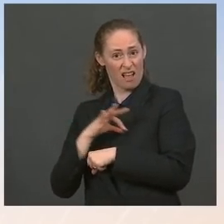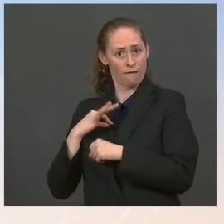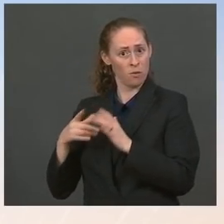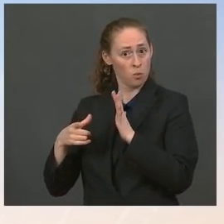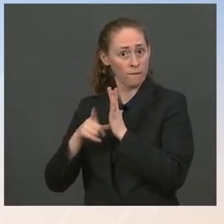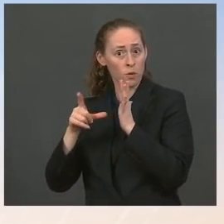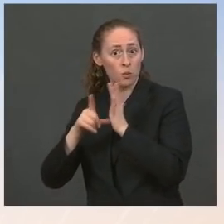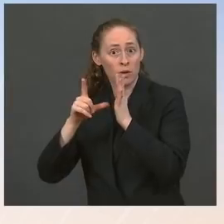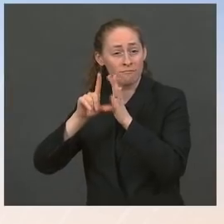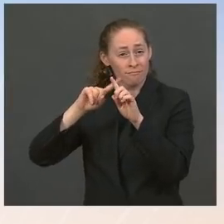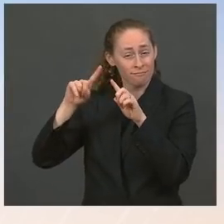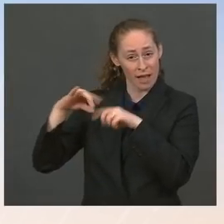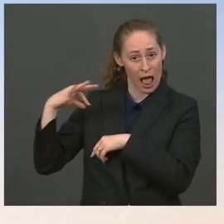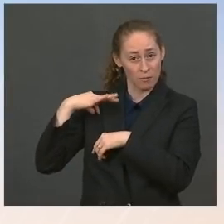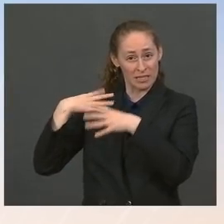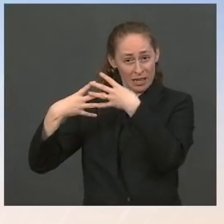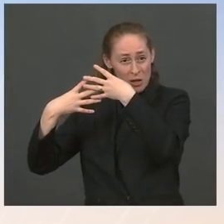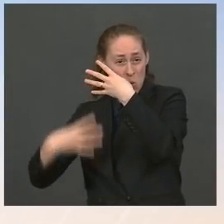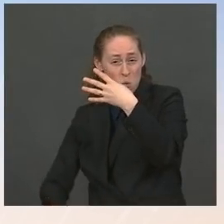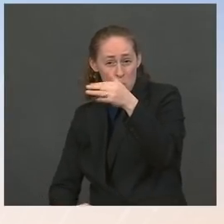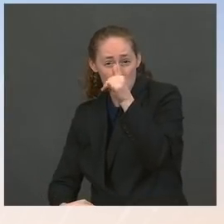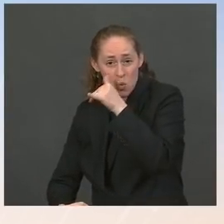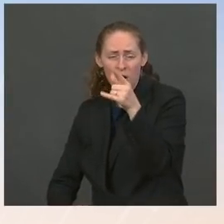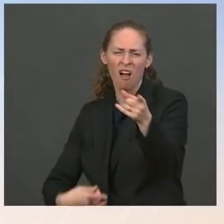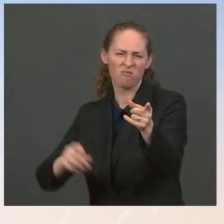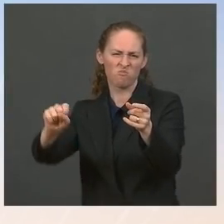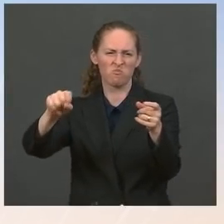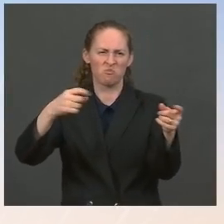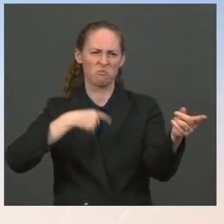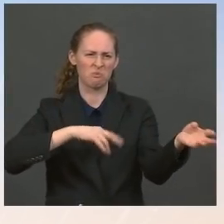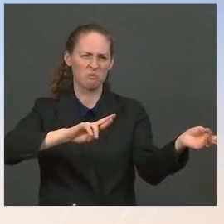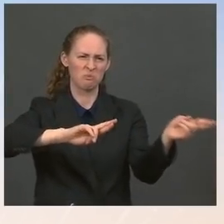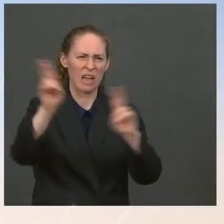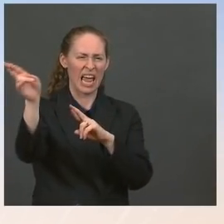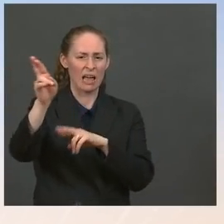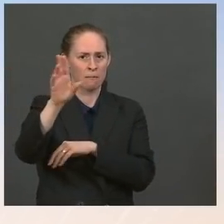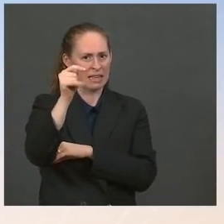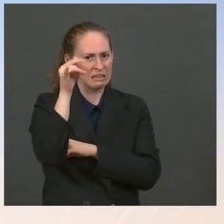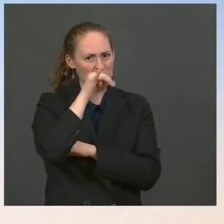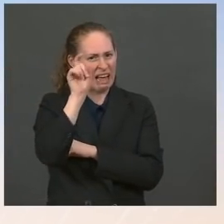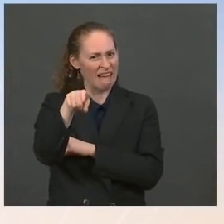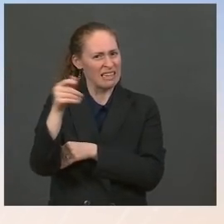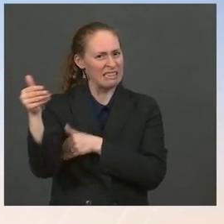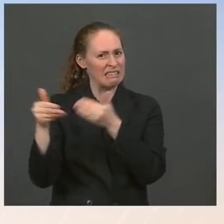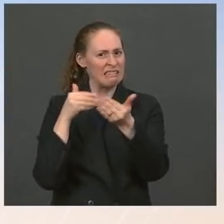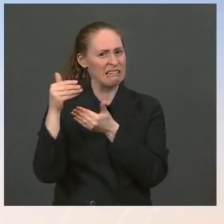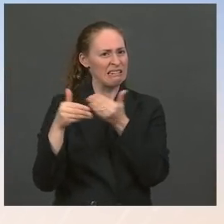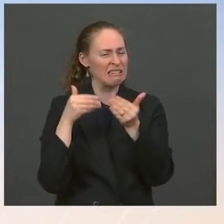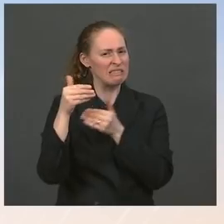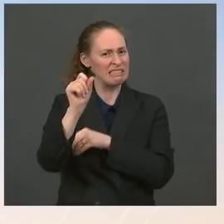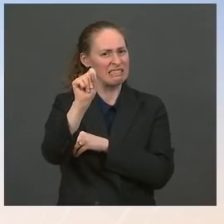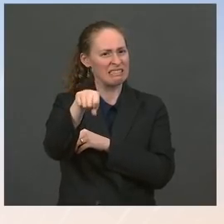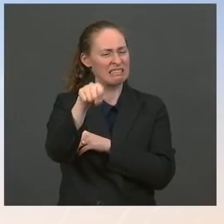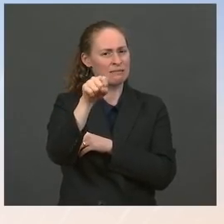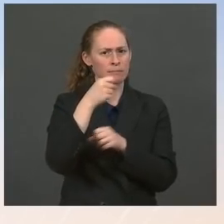Secretary Buttigieg: Great question. Yes, but we're going to have to grow as well. And that's one of the things we've been one working on, is how to make sure we're staffed up properly and how to make sure we're organized properly.